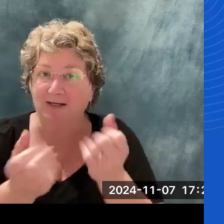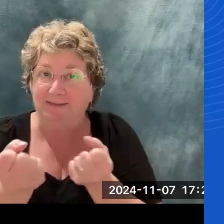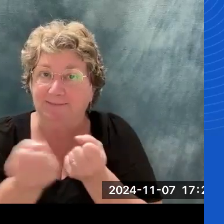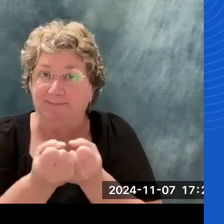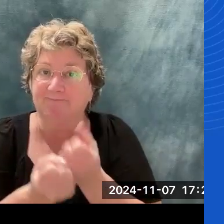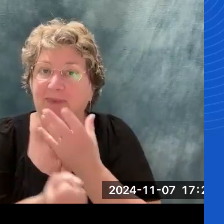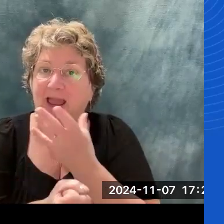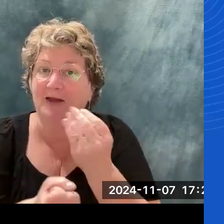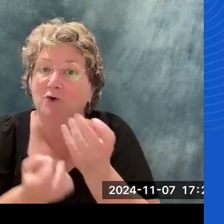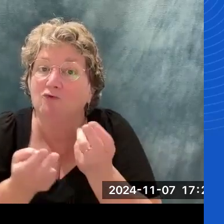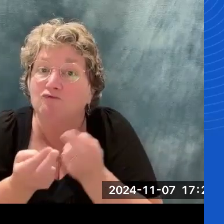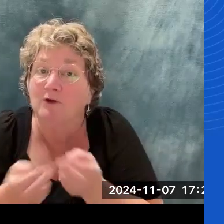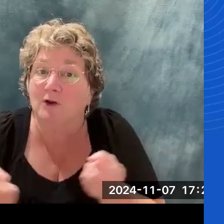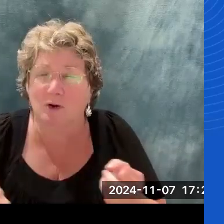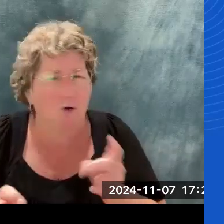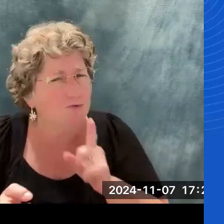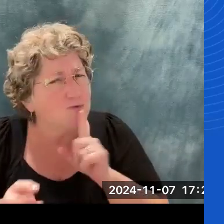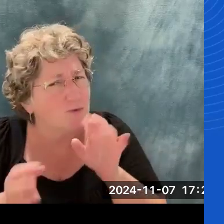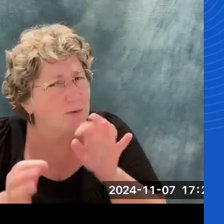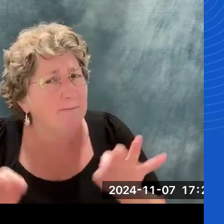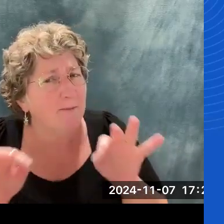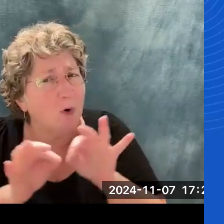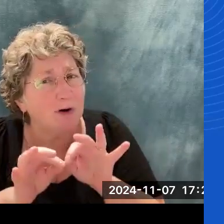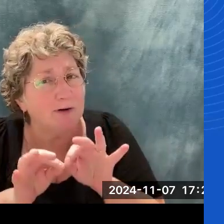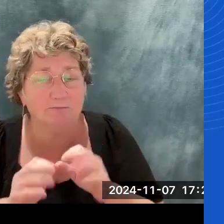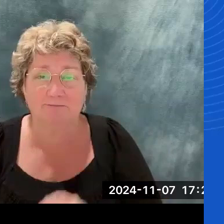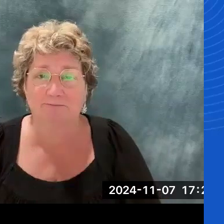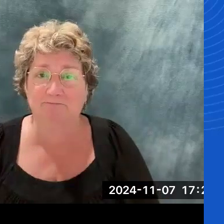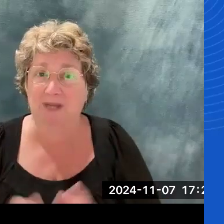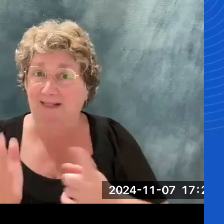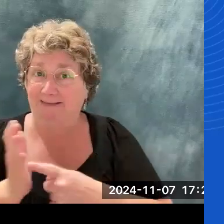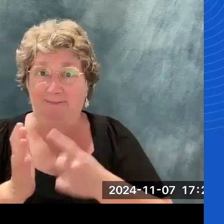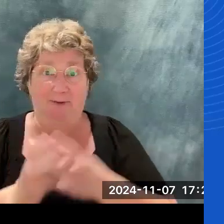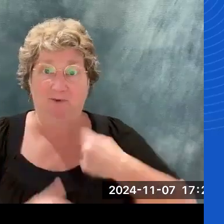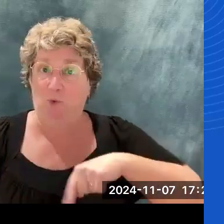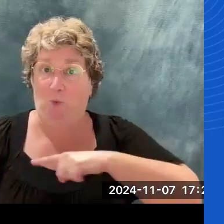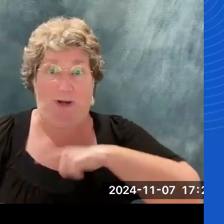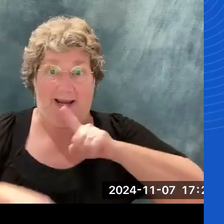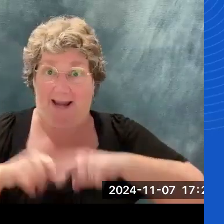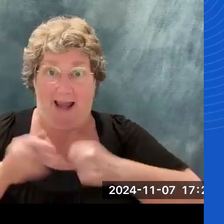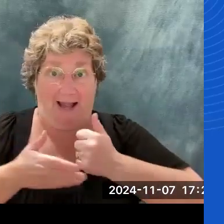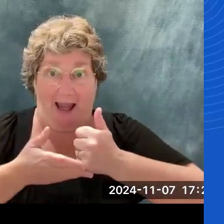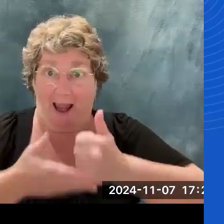And so in those moments, me taking off my psychologist hat, but as a friend or a parent,